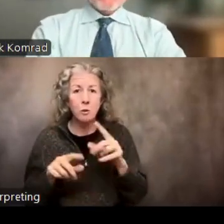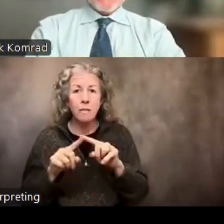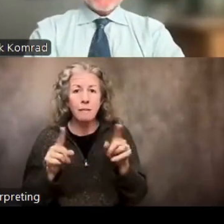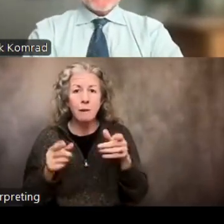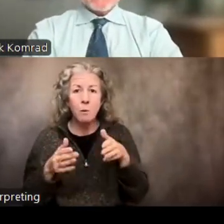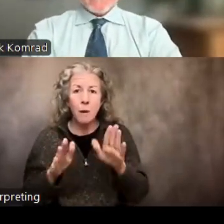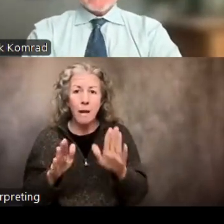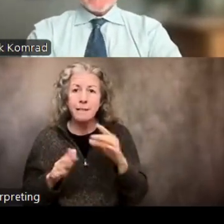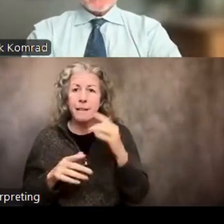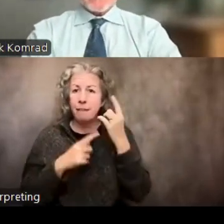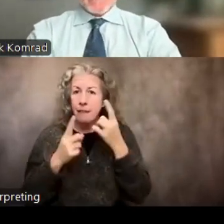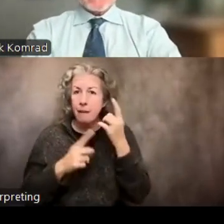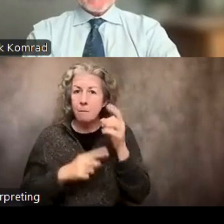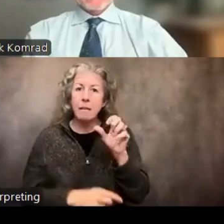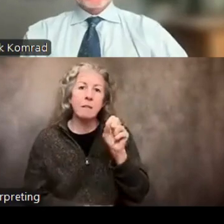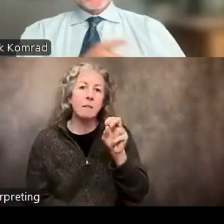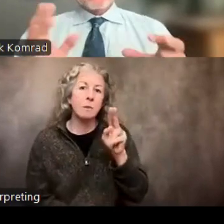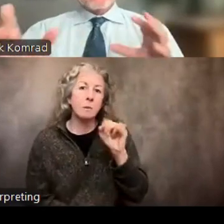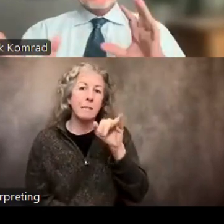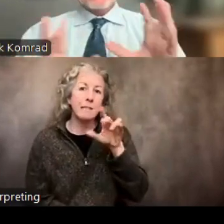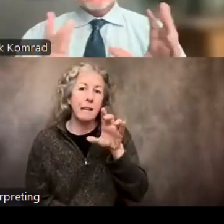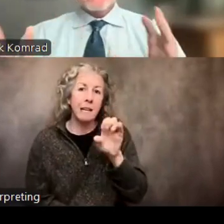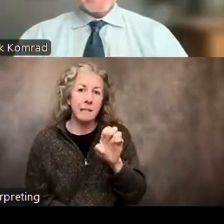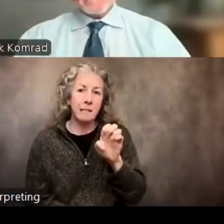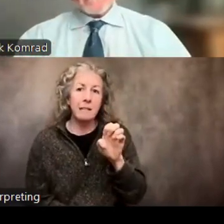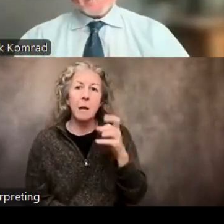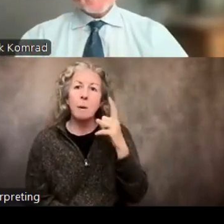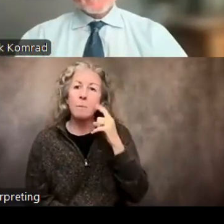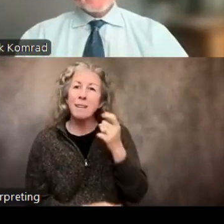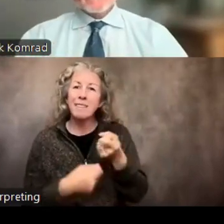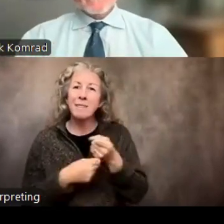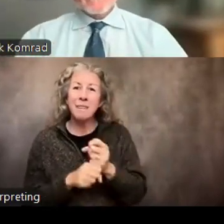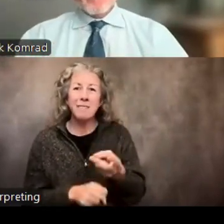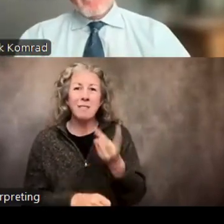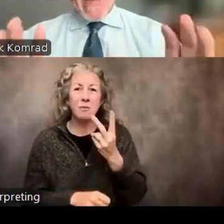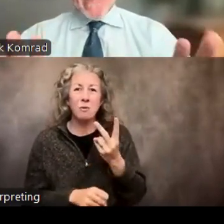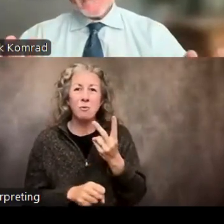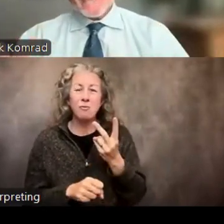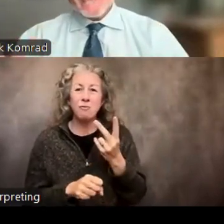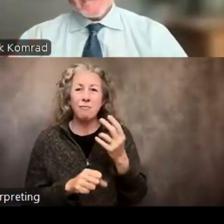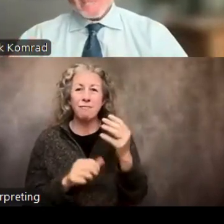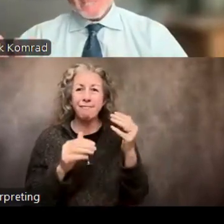about suicide is it creates these two tiers, the bad suicide